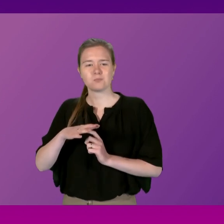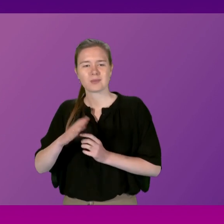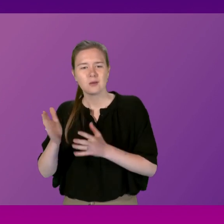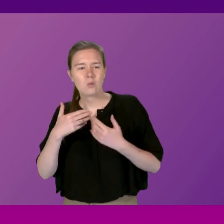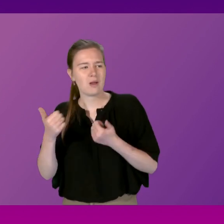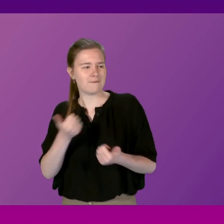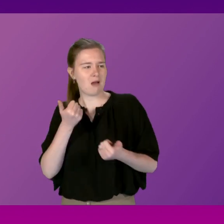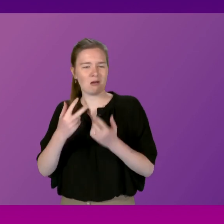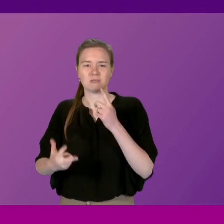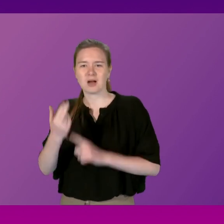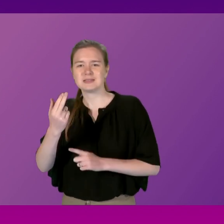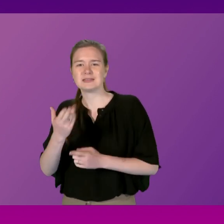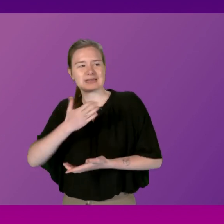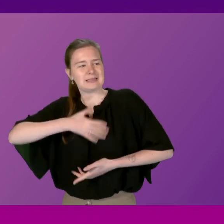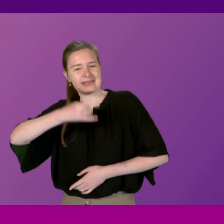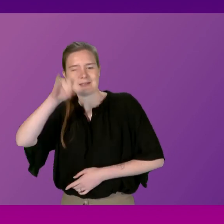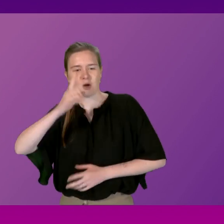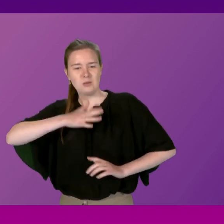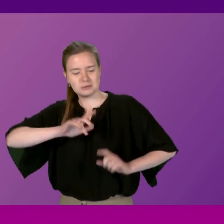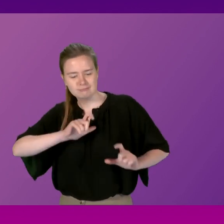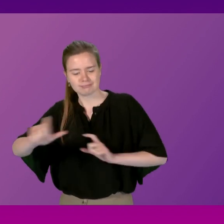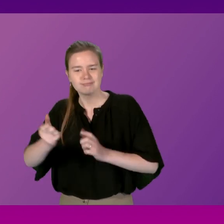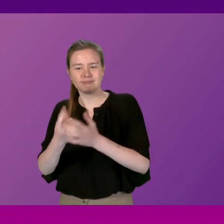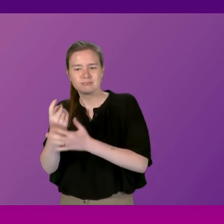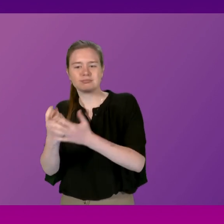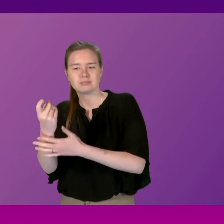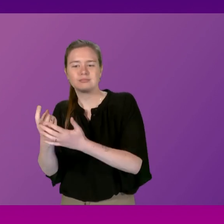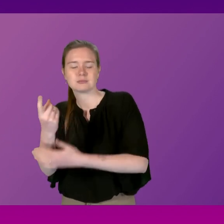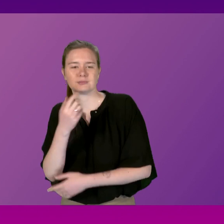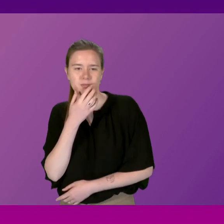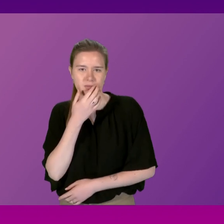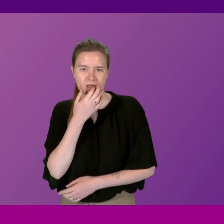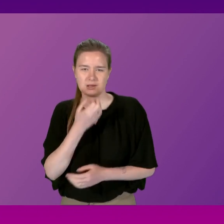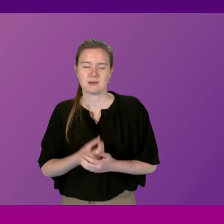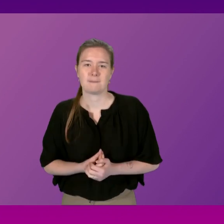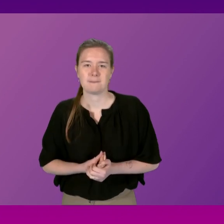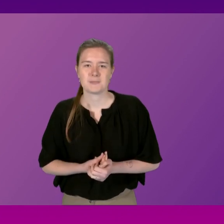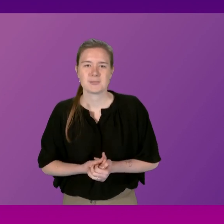kind of necessary evil, continue to show up again and again.